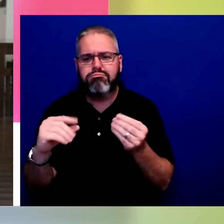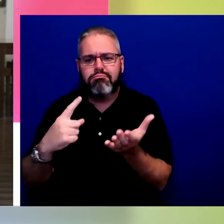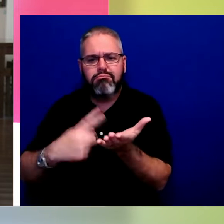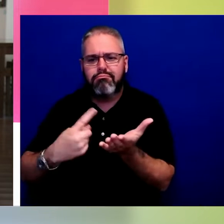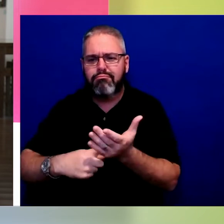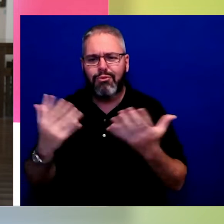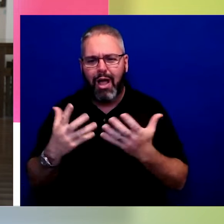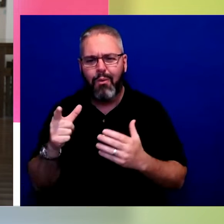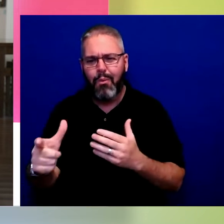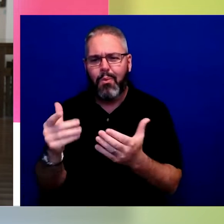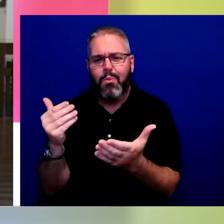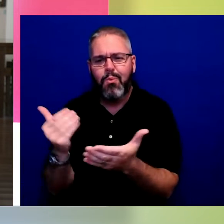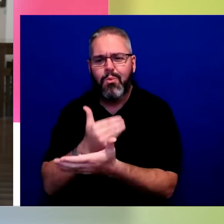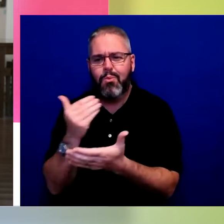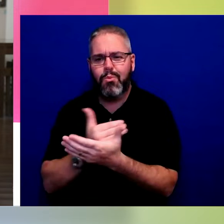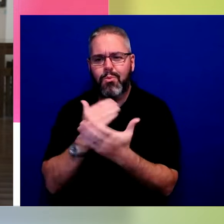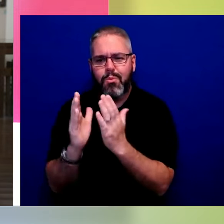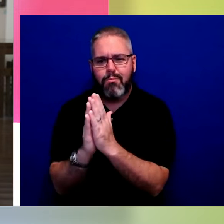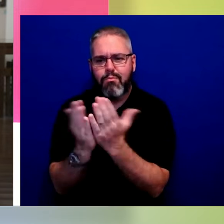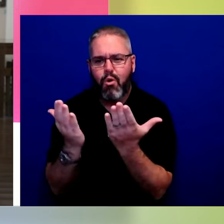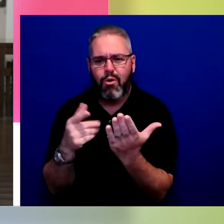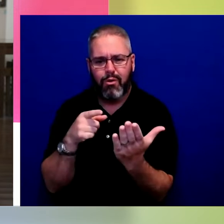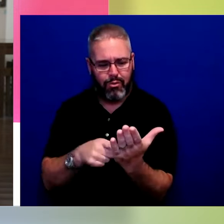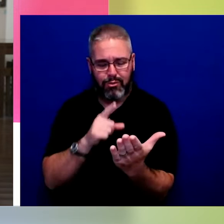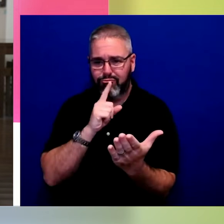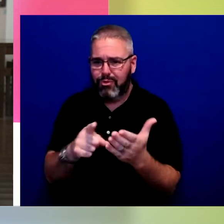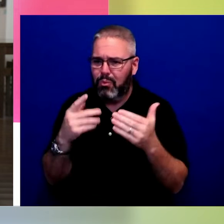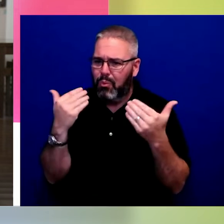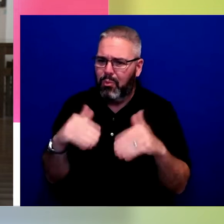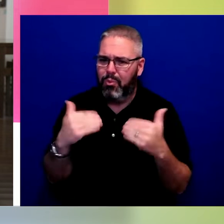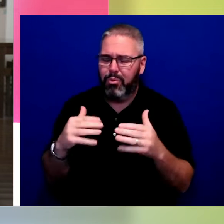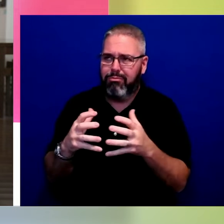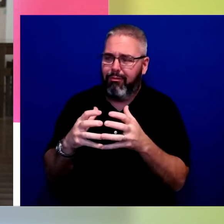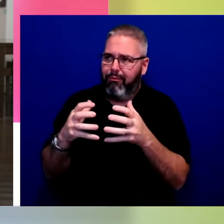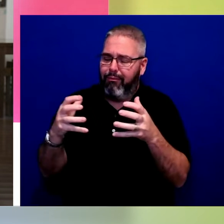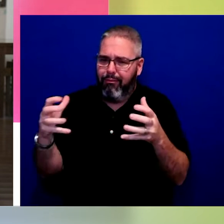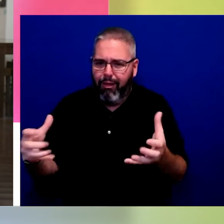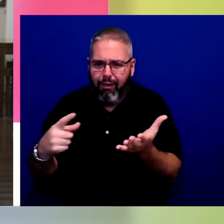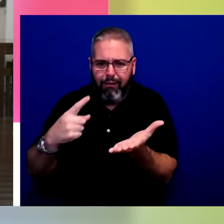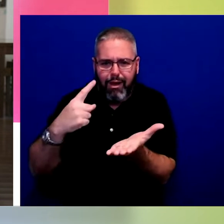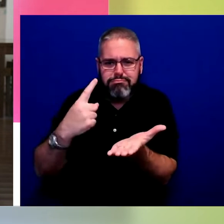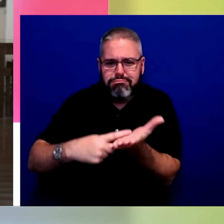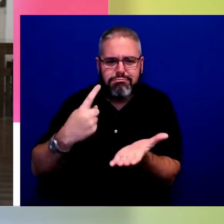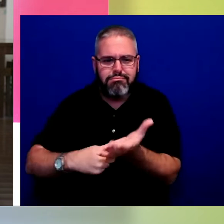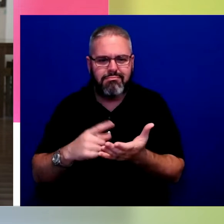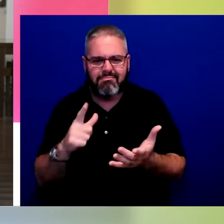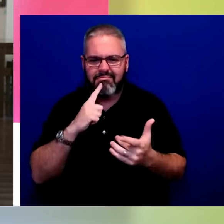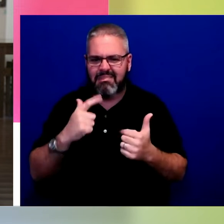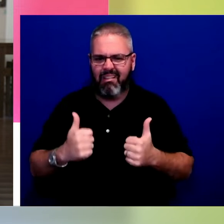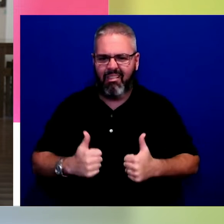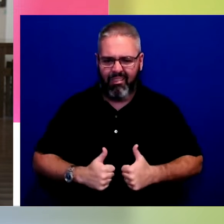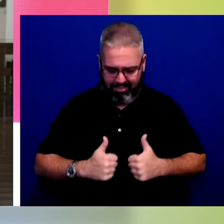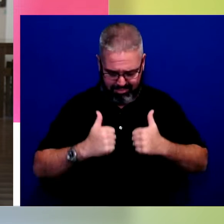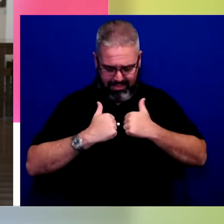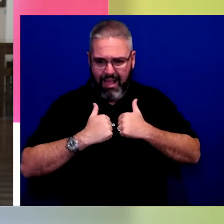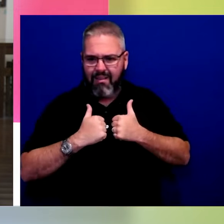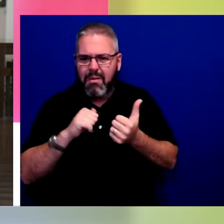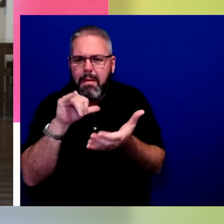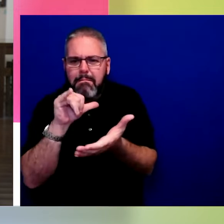And there is, well, an incredible amount to get into. So "A Life Impossible: Living with ALS: Finding Peace and Wisdom